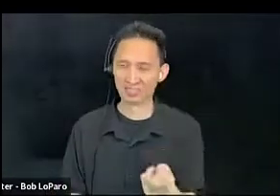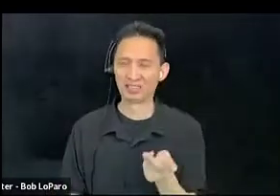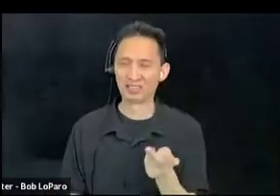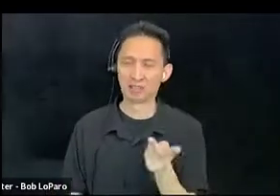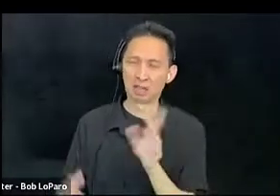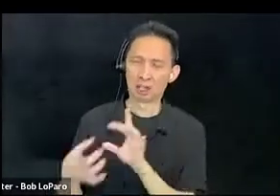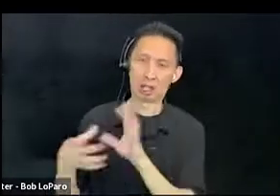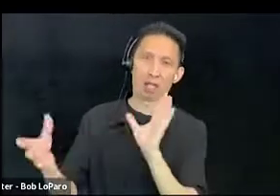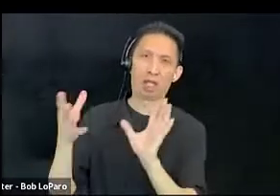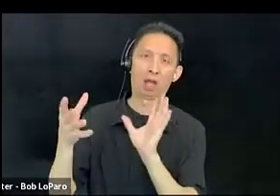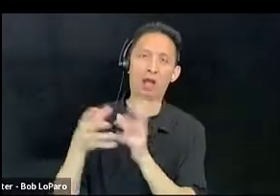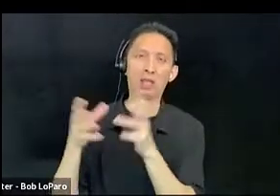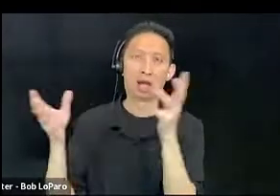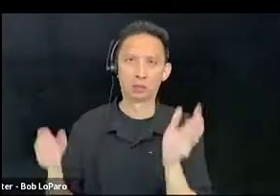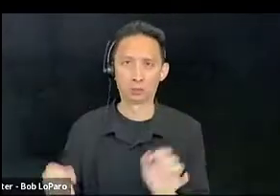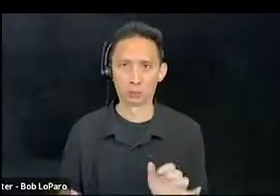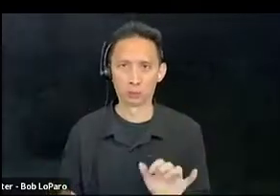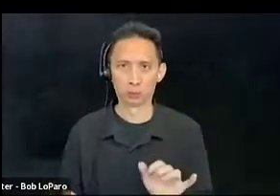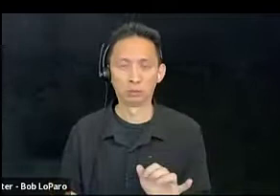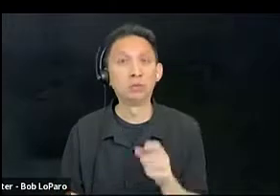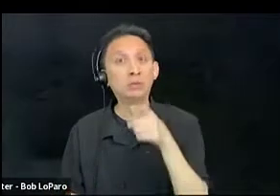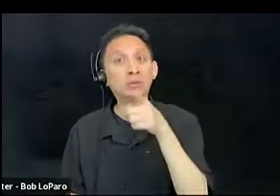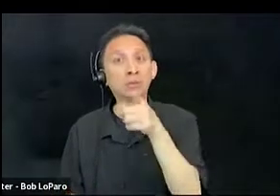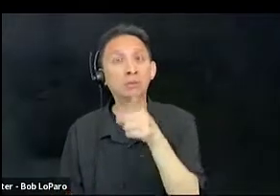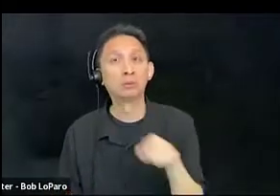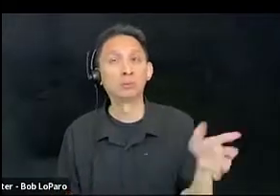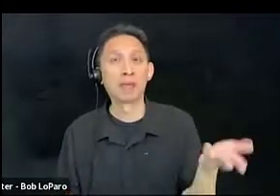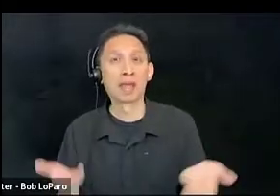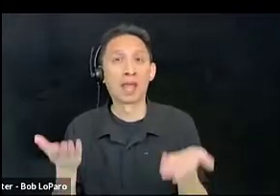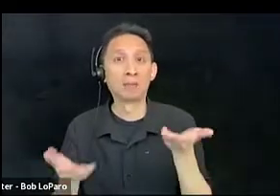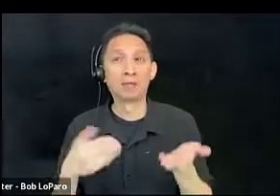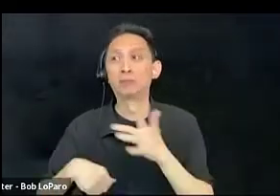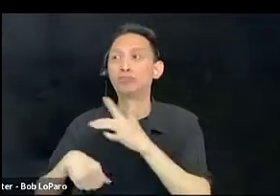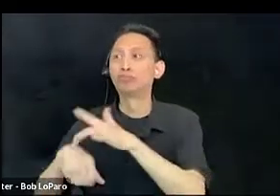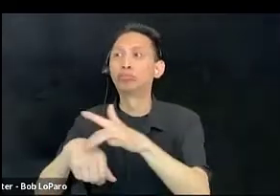doing a lot of different teams, working with kids with visual impairments